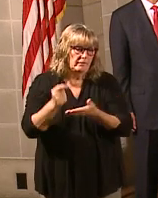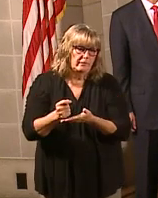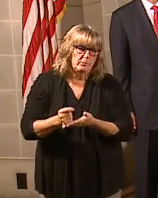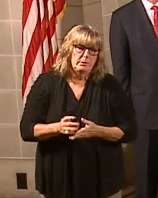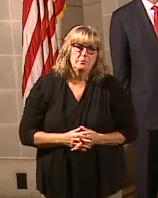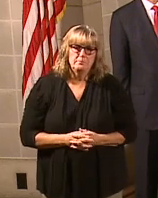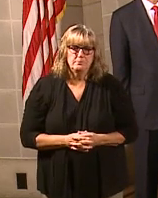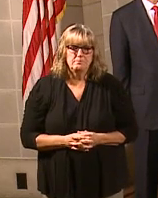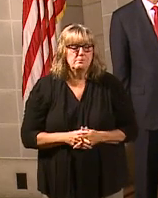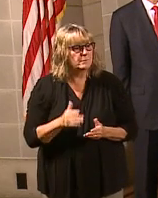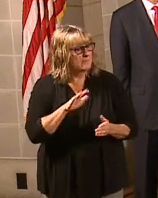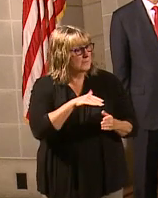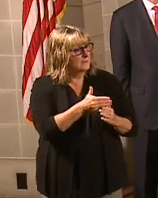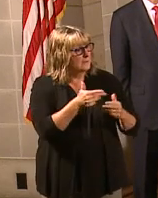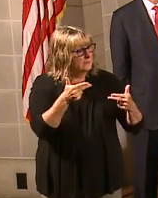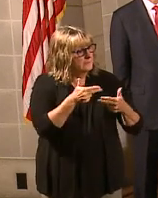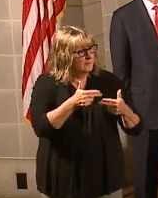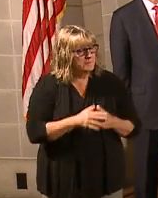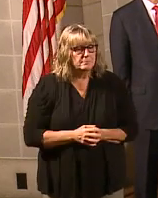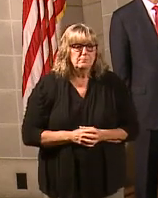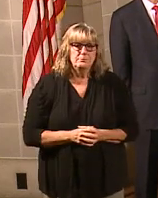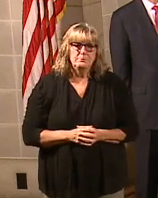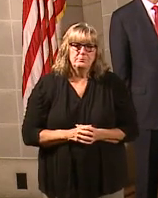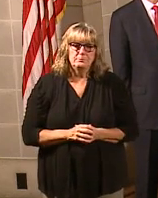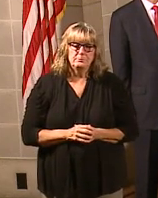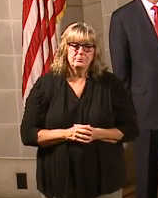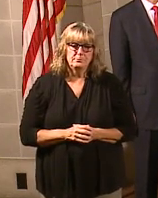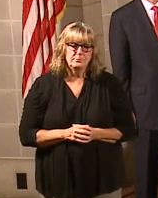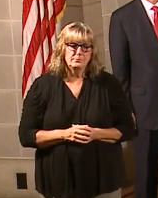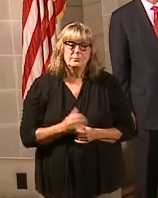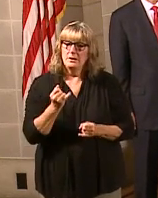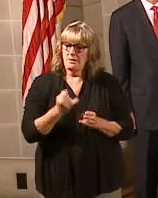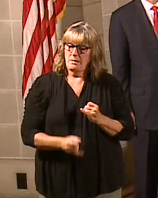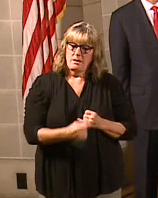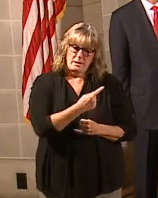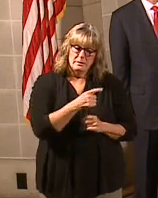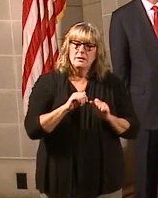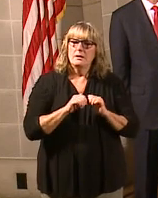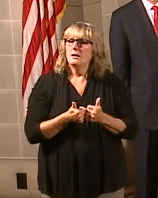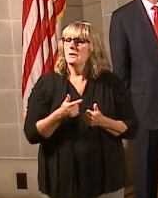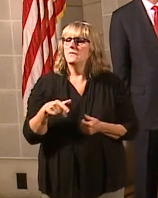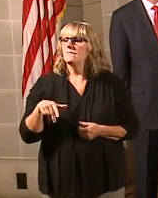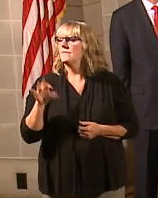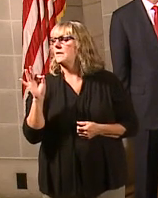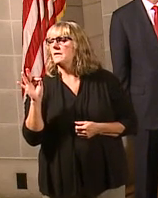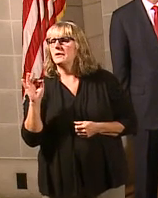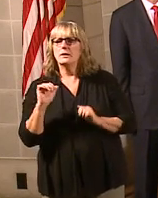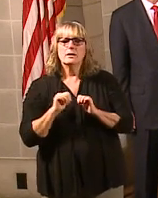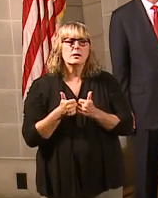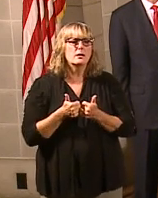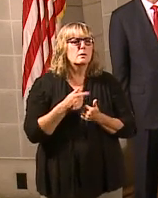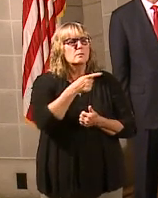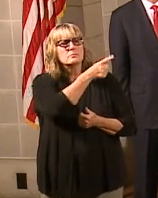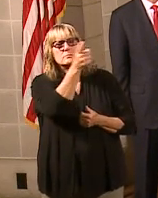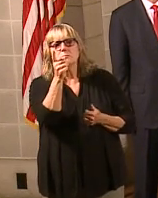REDUCED HOSPITALIZATIONS BY 76%. SO AGAIN, VERY, VERY EFFECTIVE